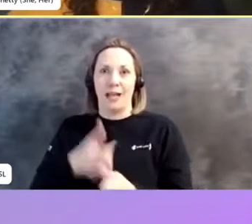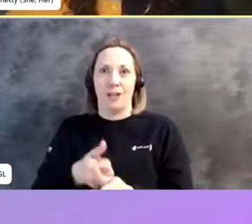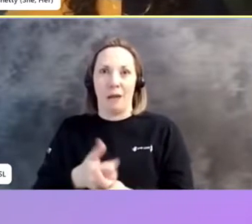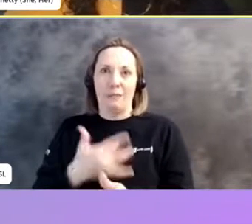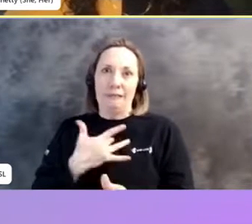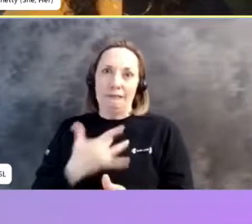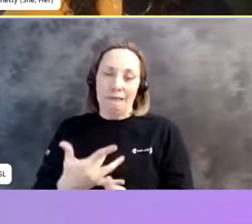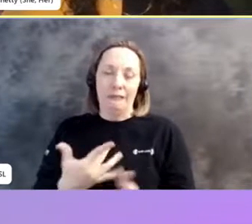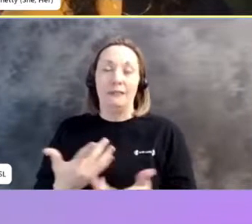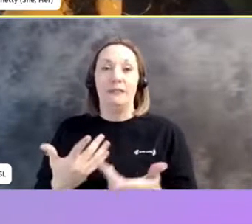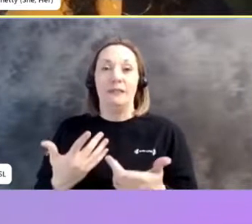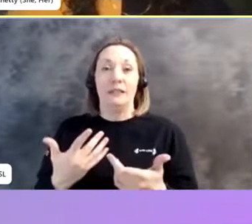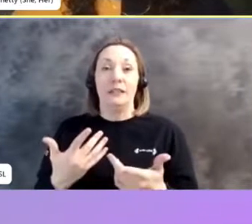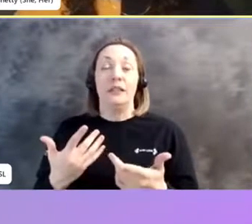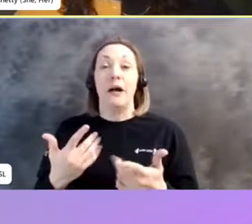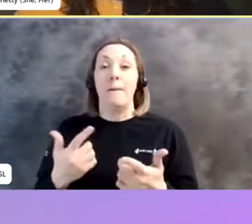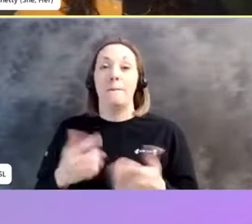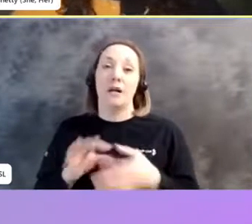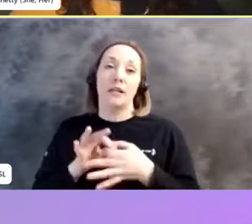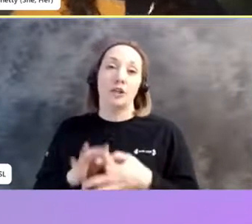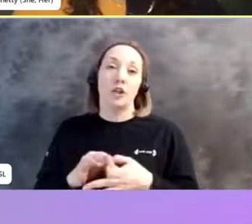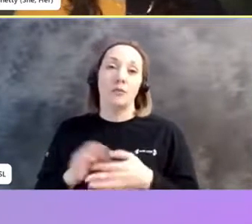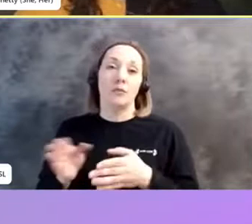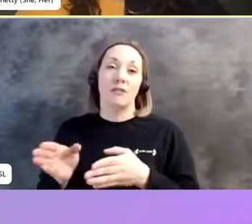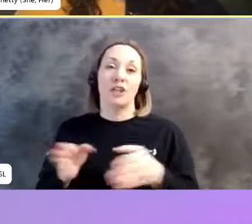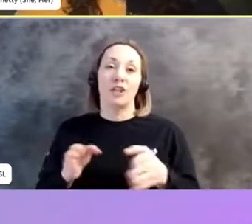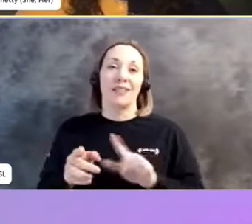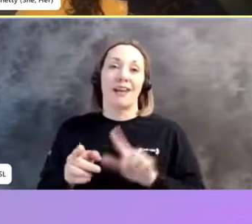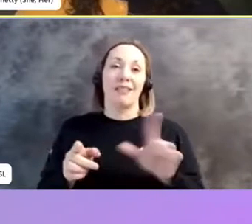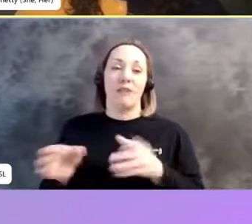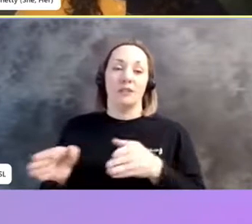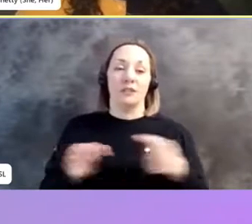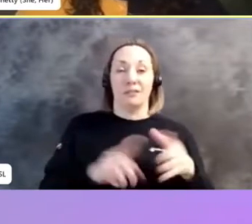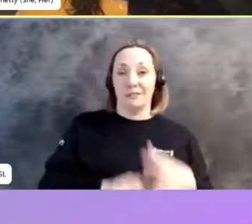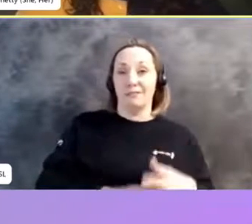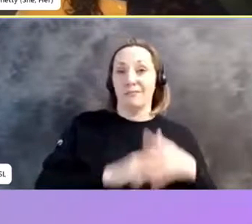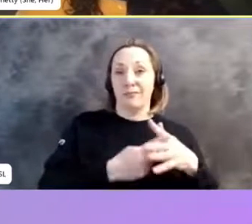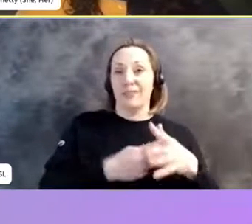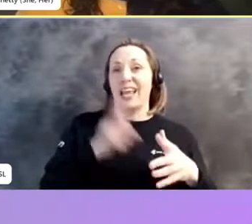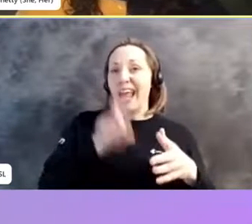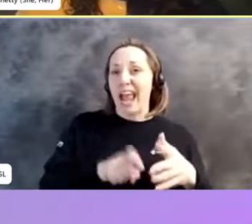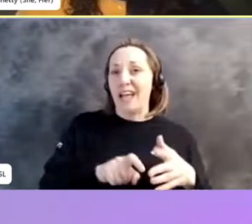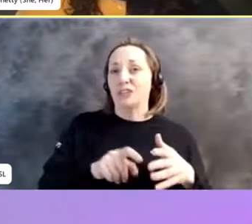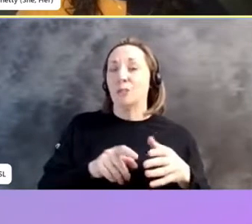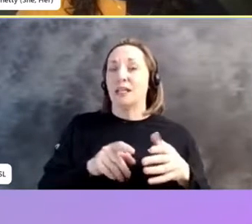and remediating the fixes, which a lot of us have to start with unfortunately because we have catch up to